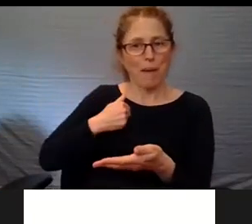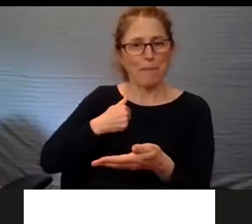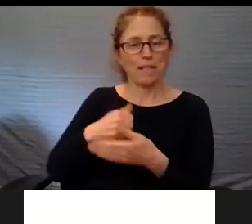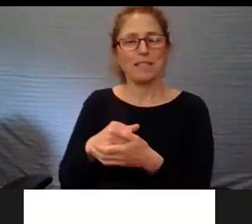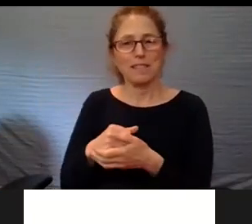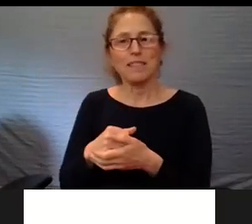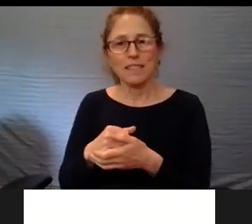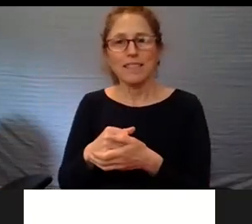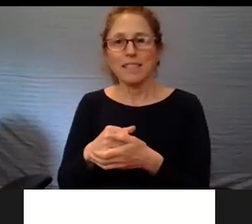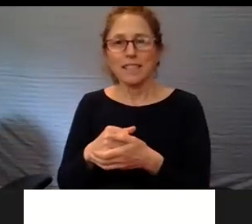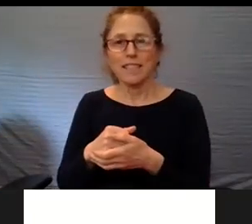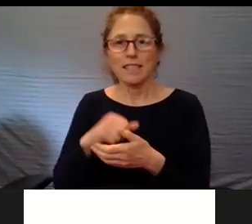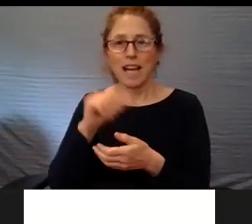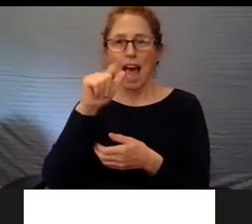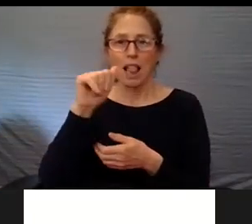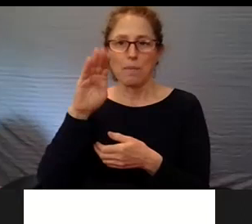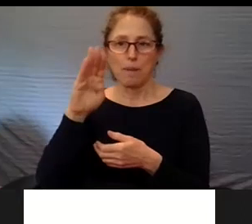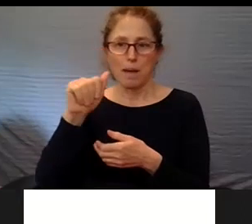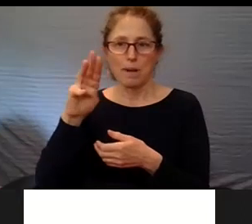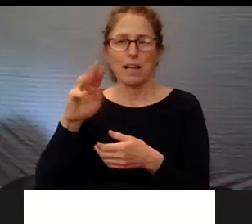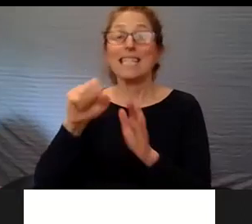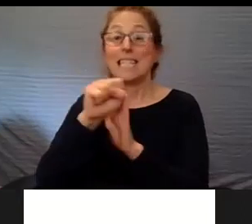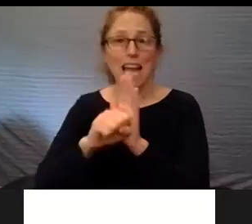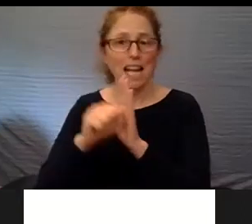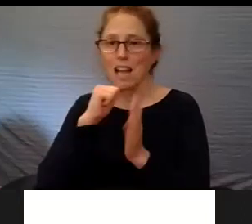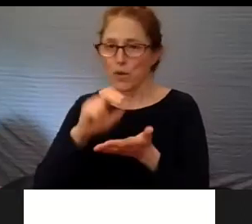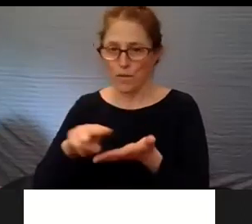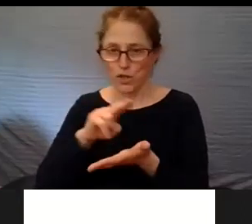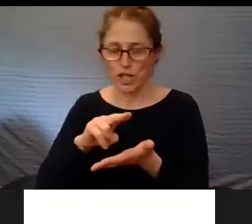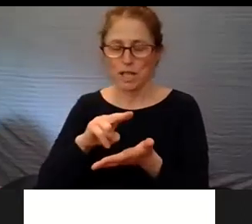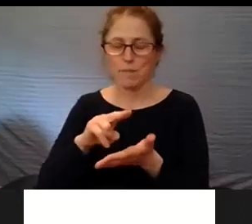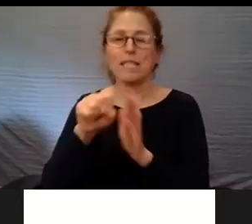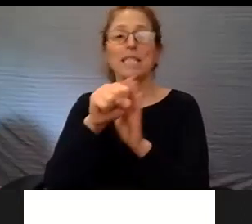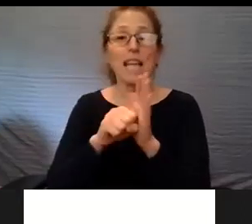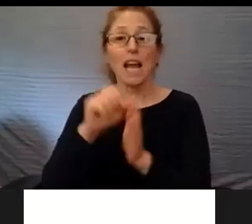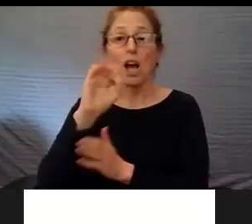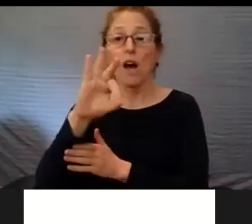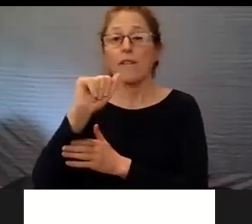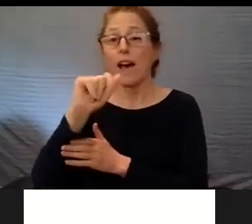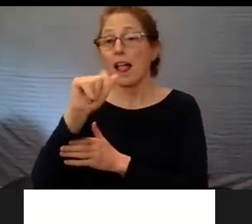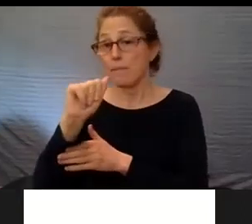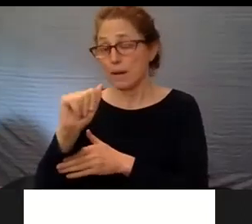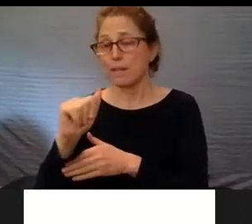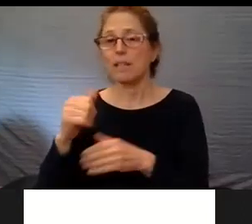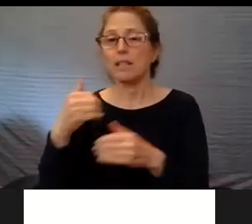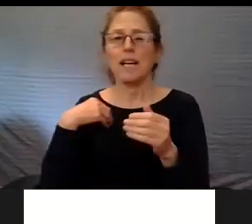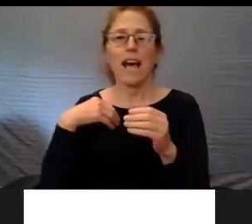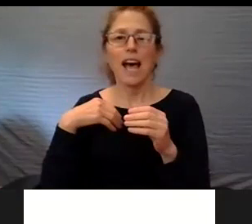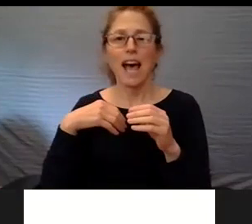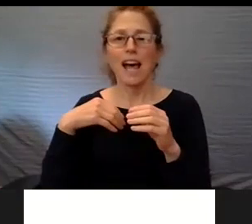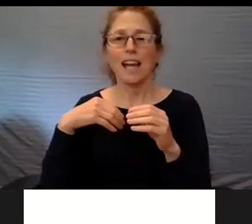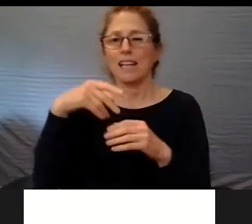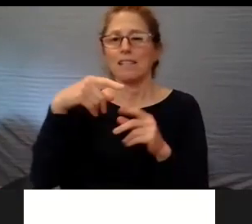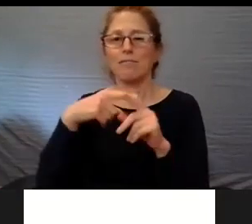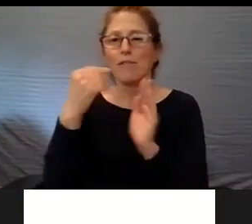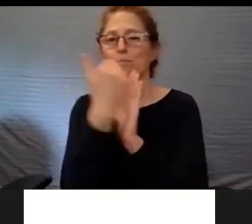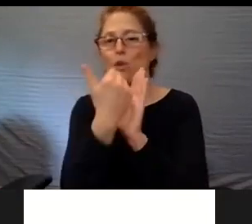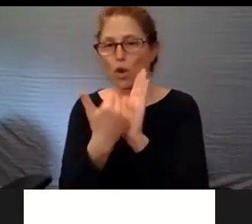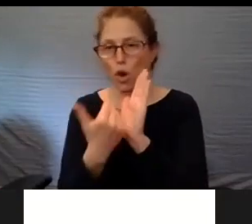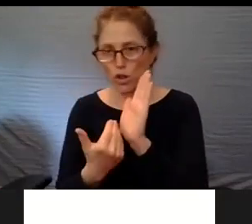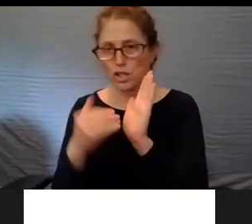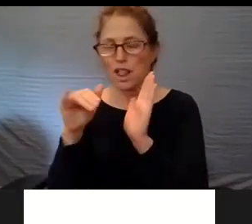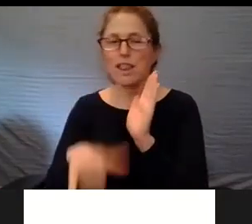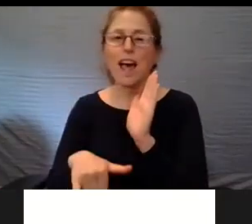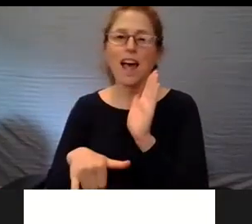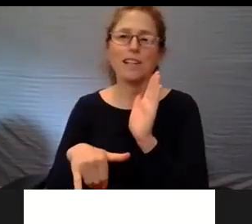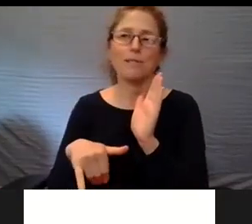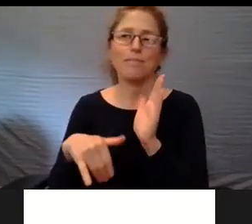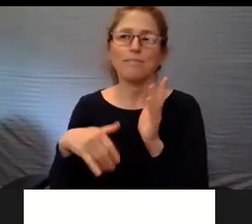So the state of Alabama (I don't think it was the University of Alabama) had a set of triage protocols relied on what are